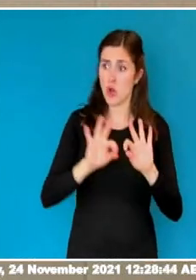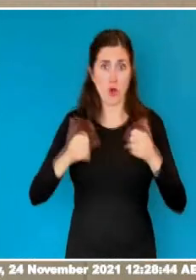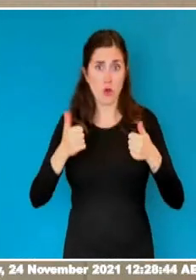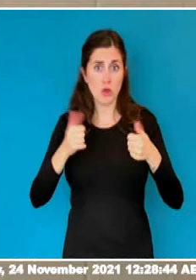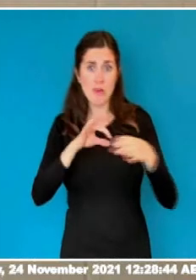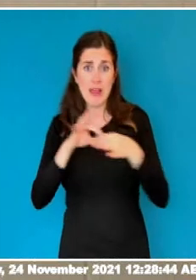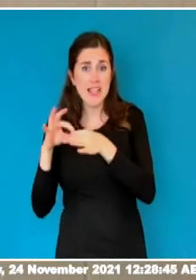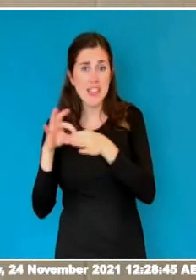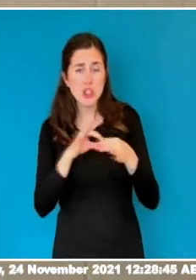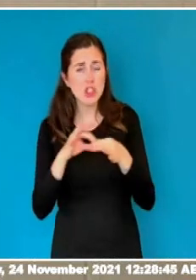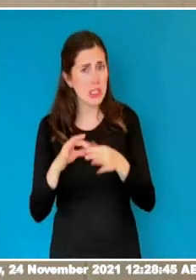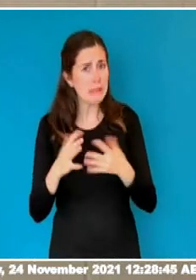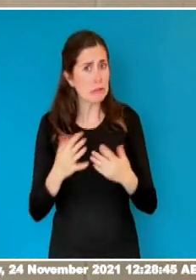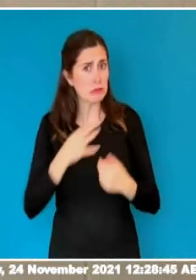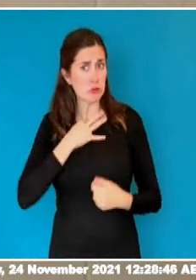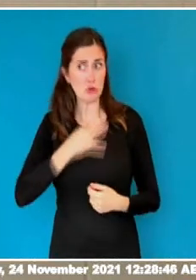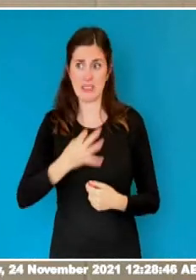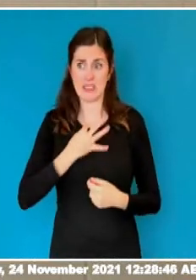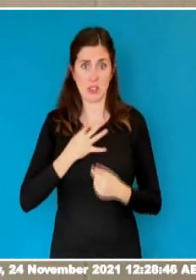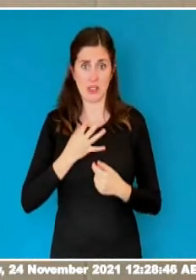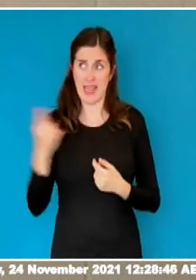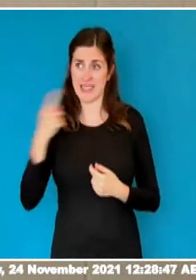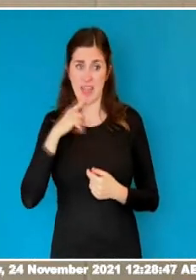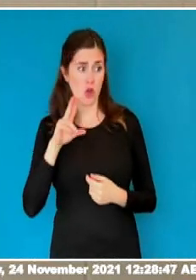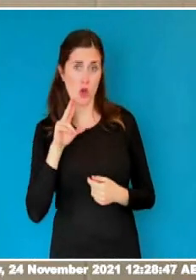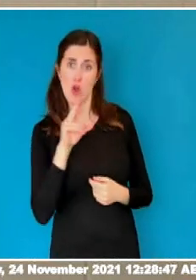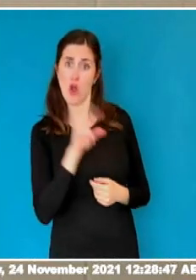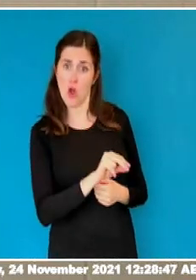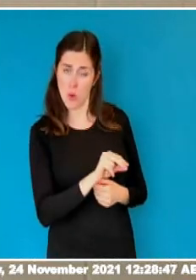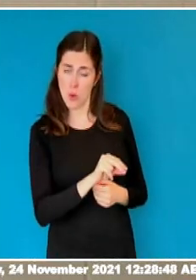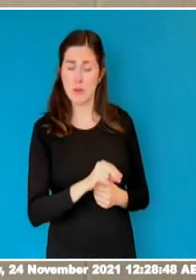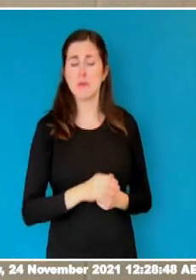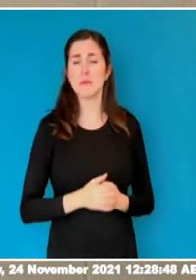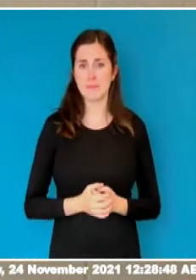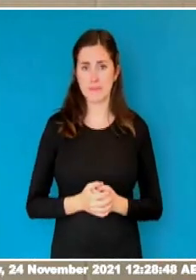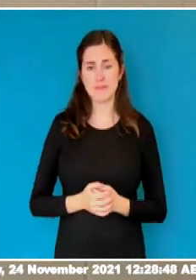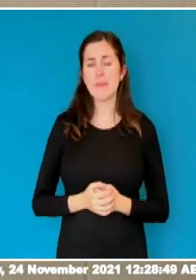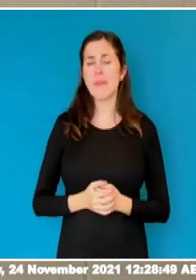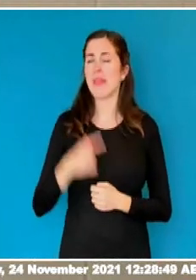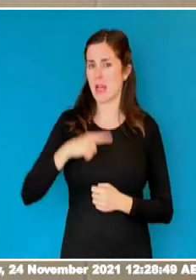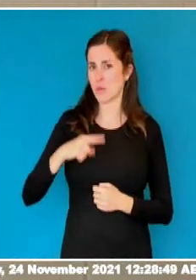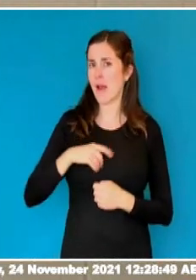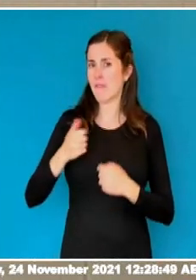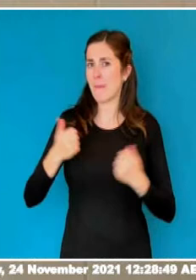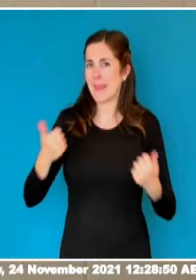hence it's important for us around our education, our training, our clarity around